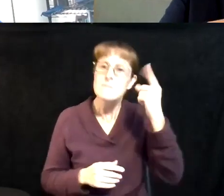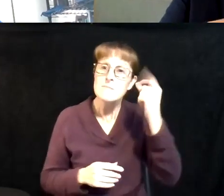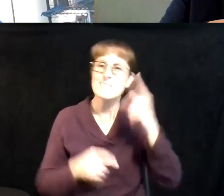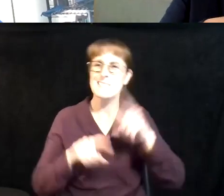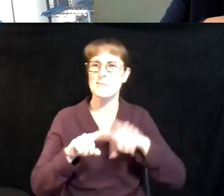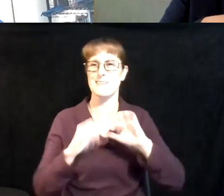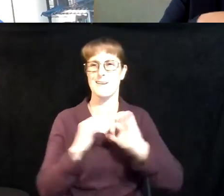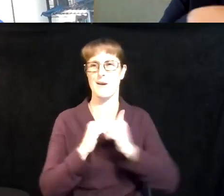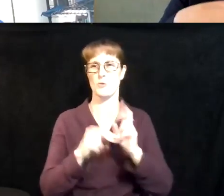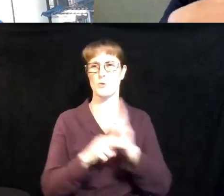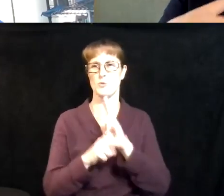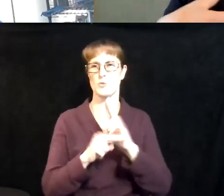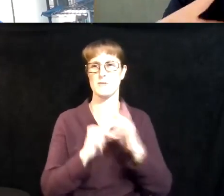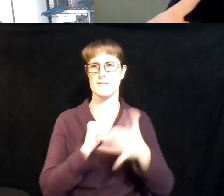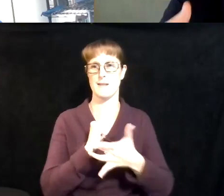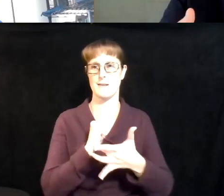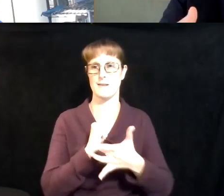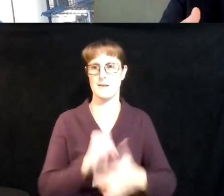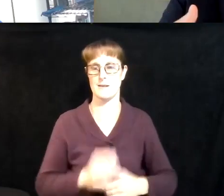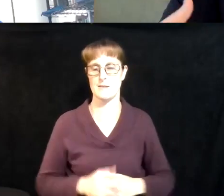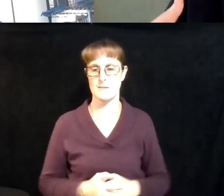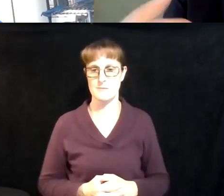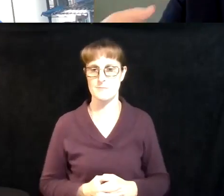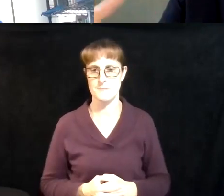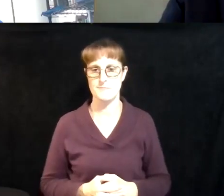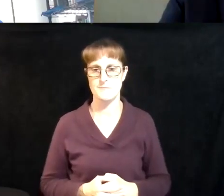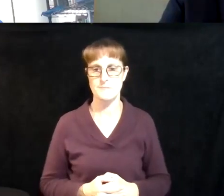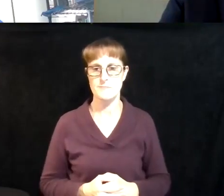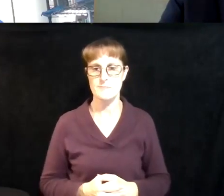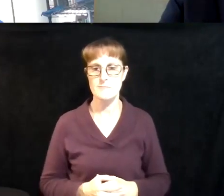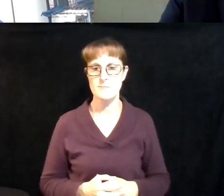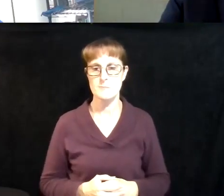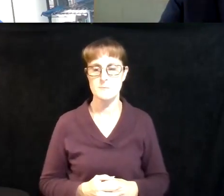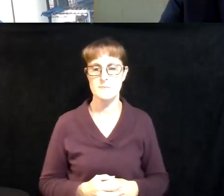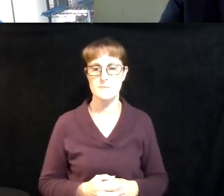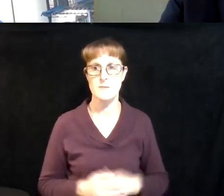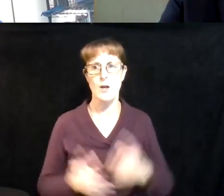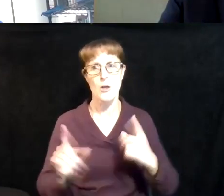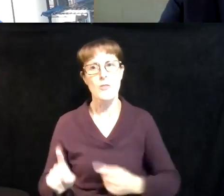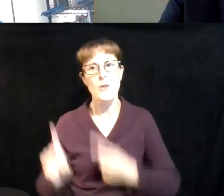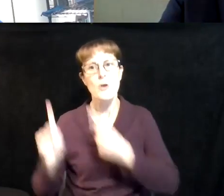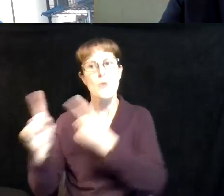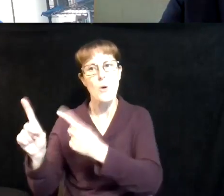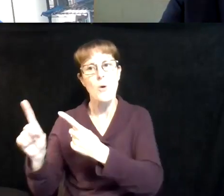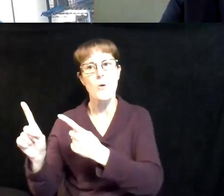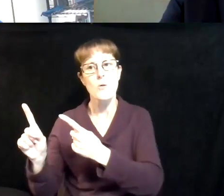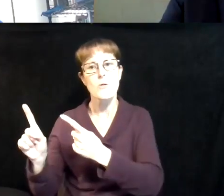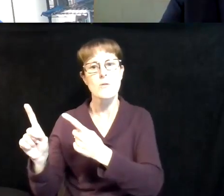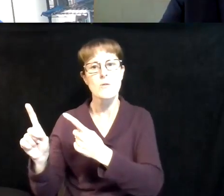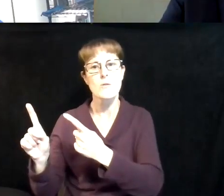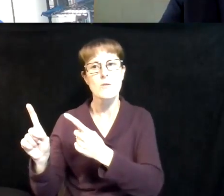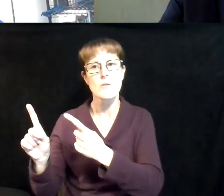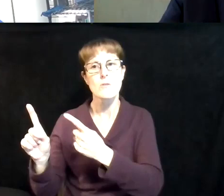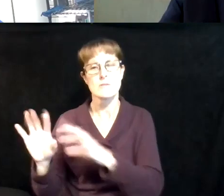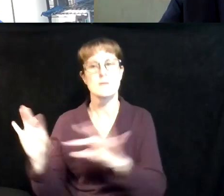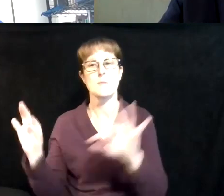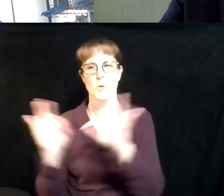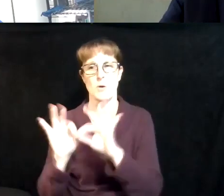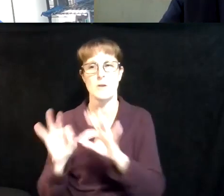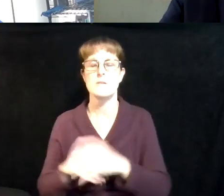and what they're trying to do, that I think is most important. Which is, if they're trying to change an individual.